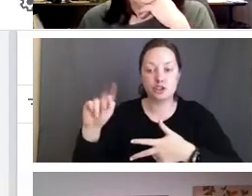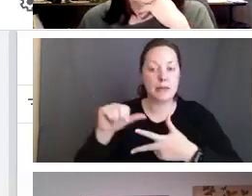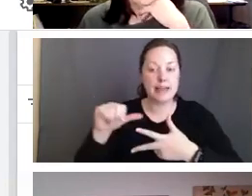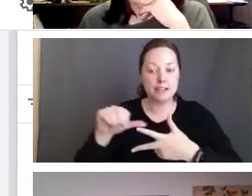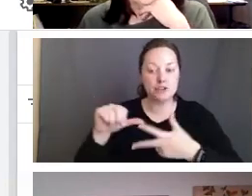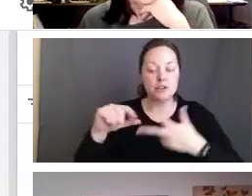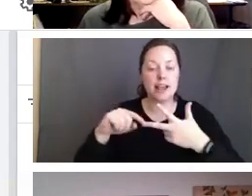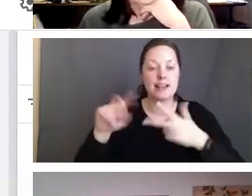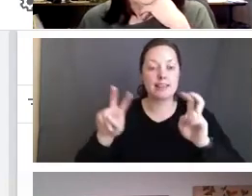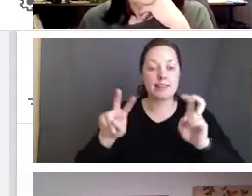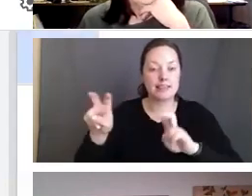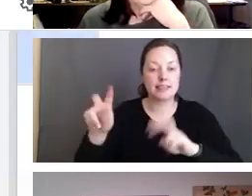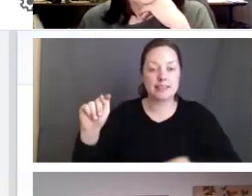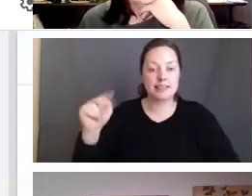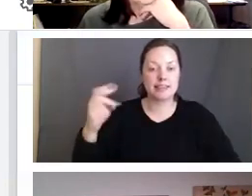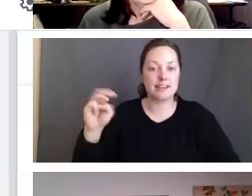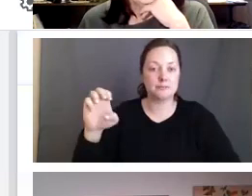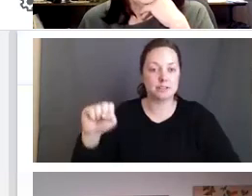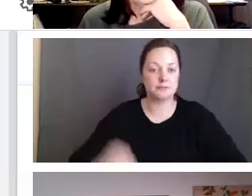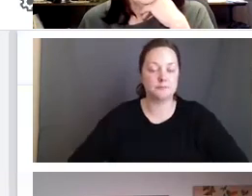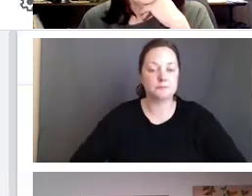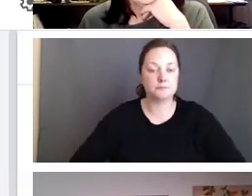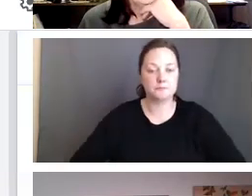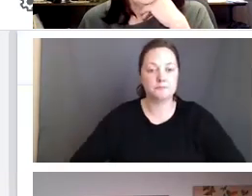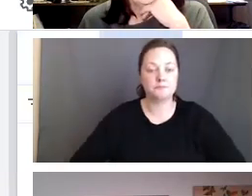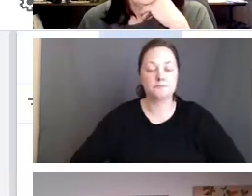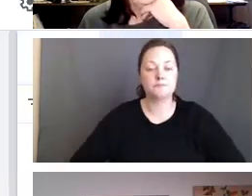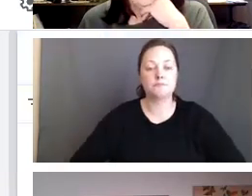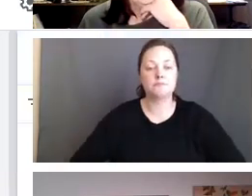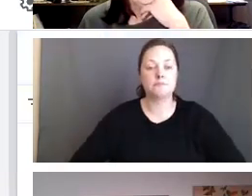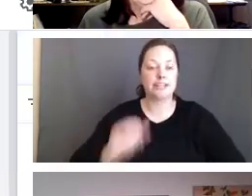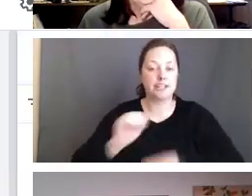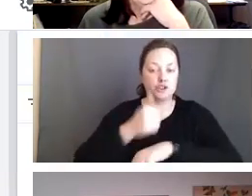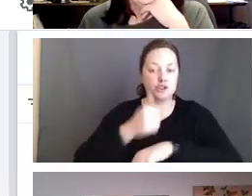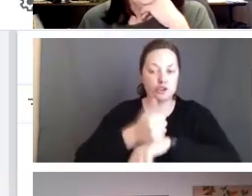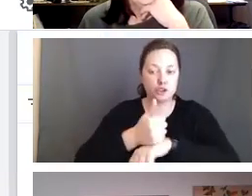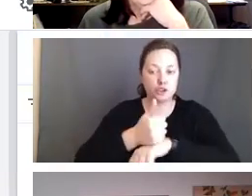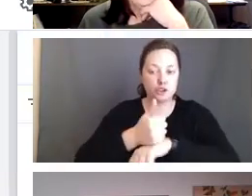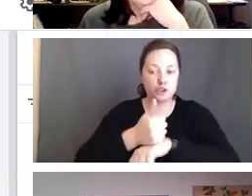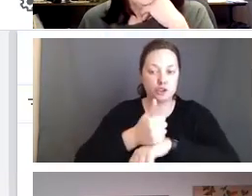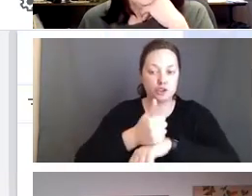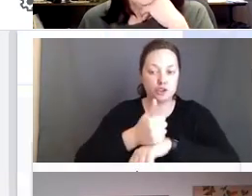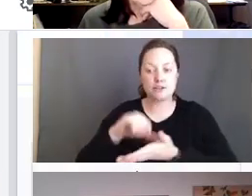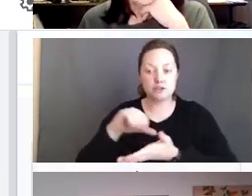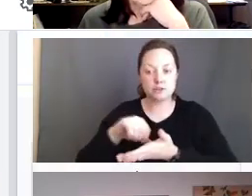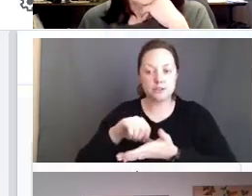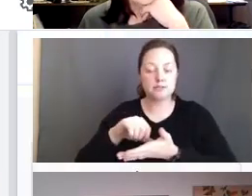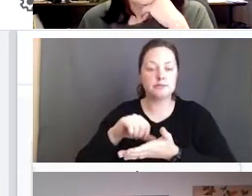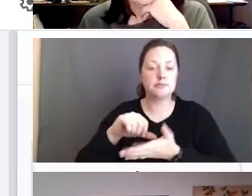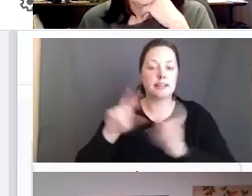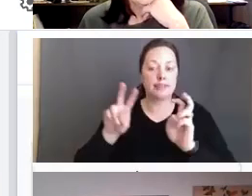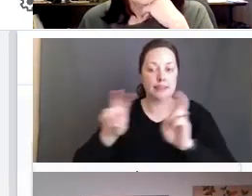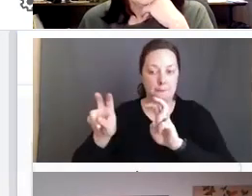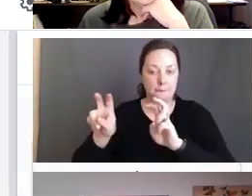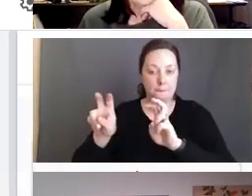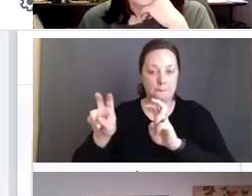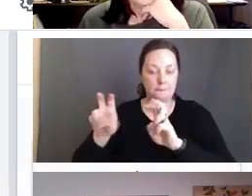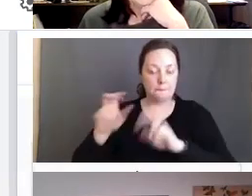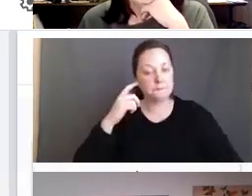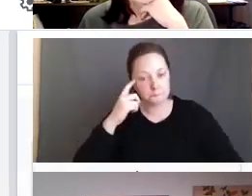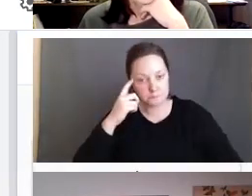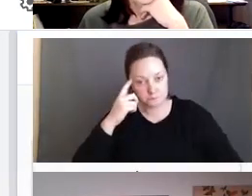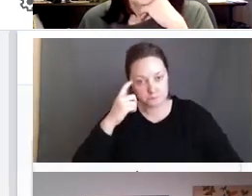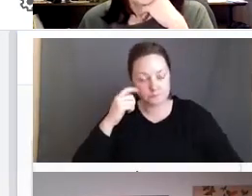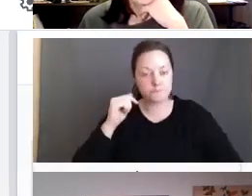Allows you to choose the look and feel of text, it's decorative on any given page.